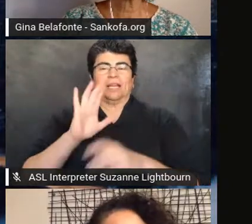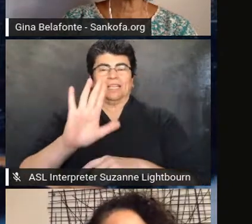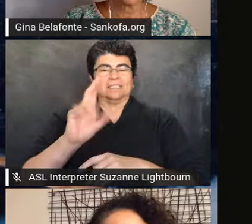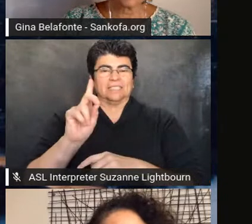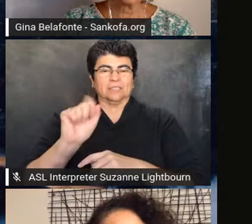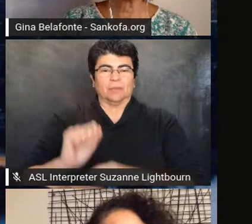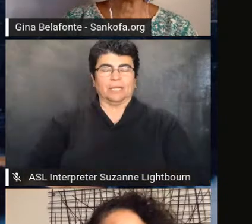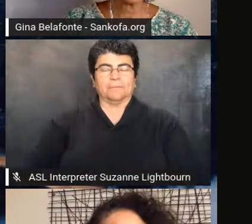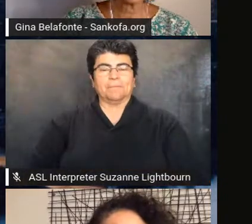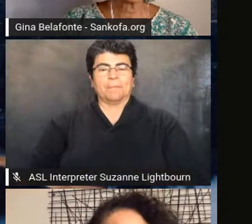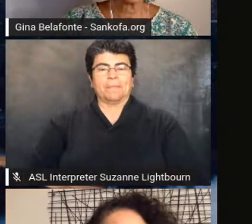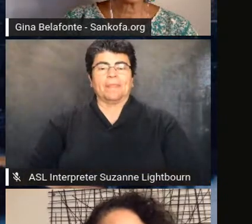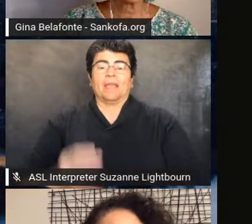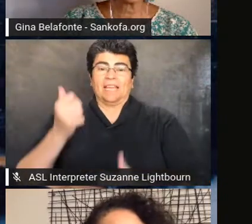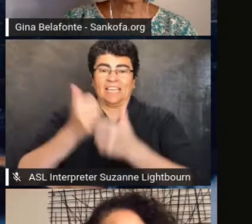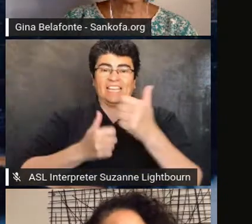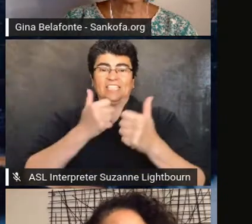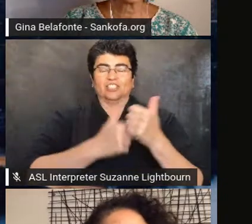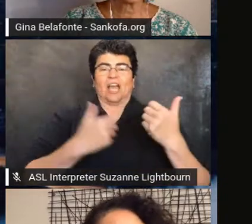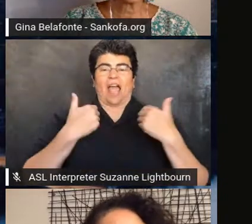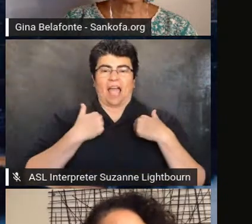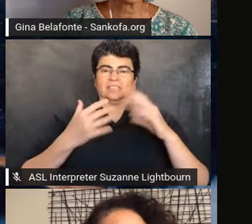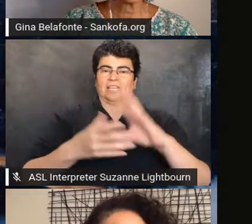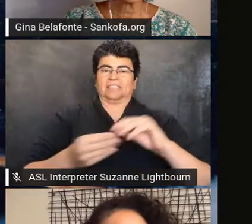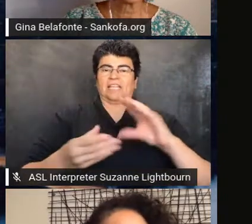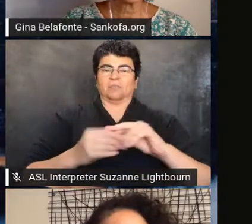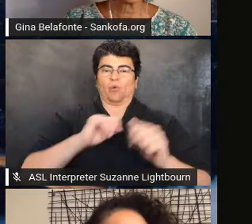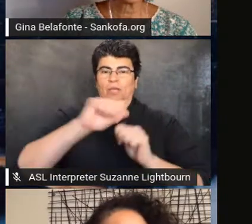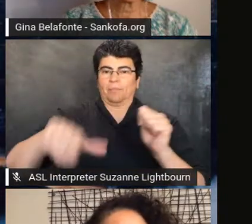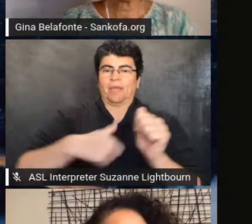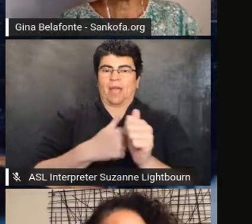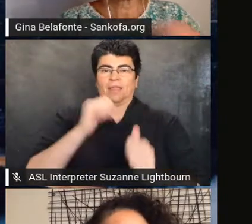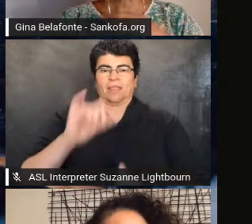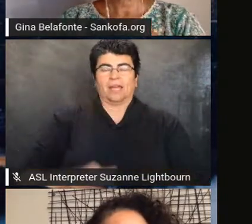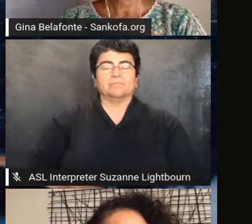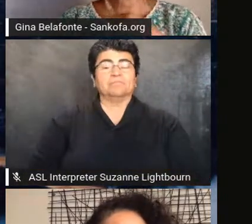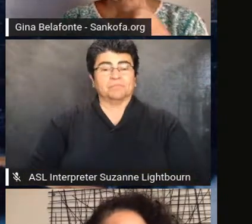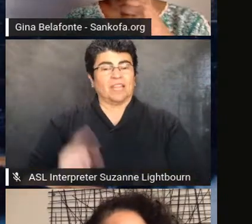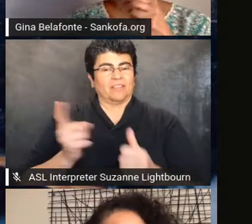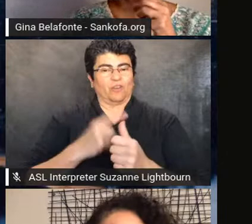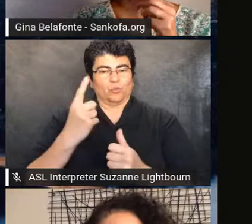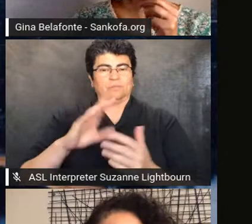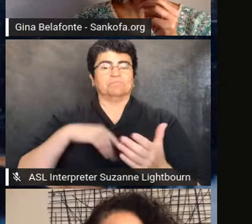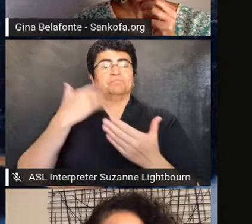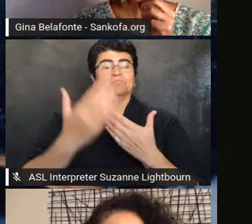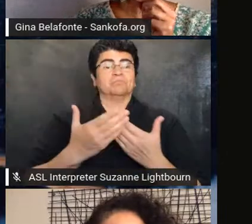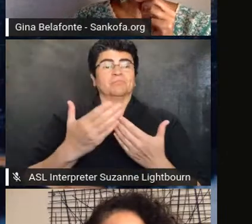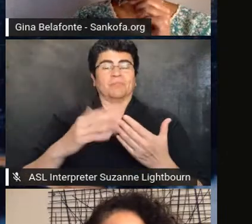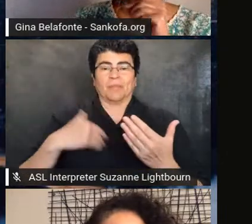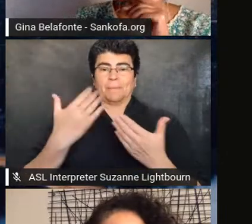and each one has a testimony behind it, so that's the first one. So let's go to the next slide.